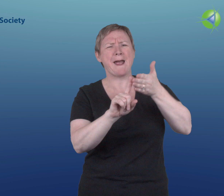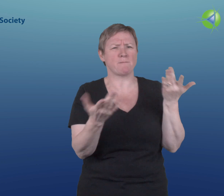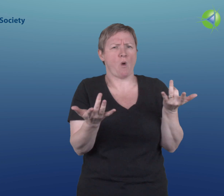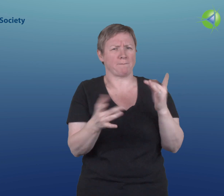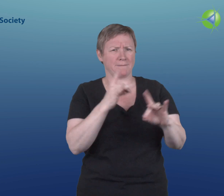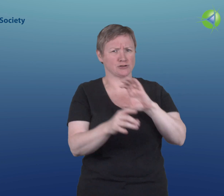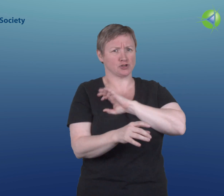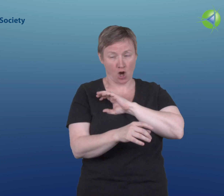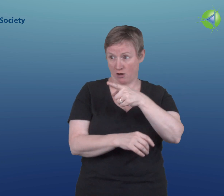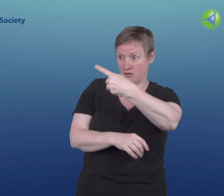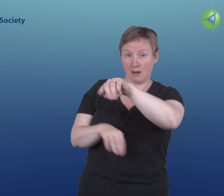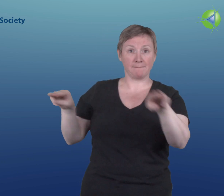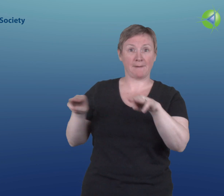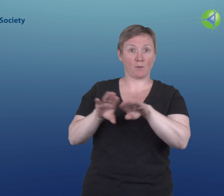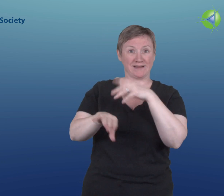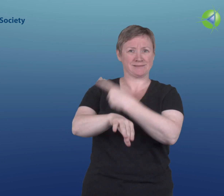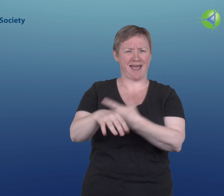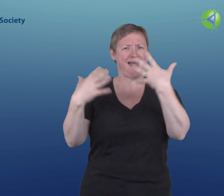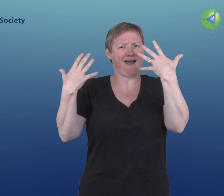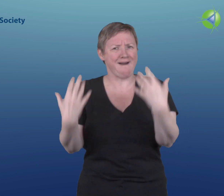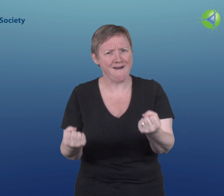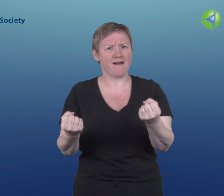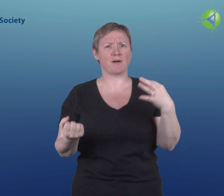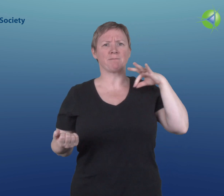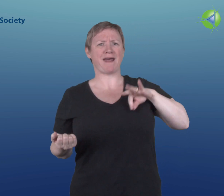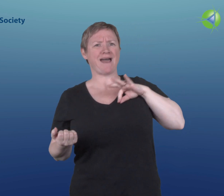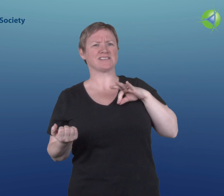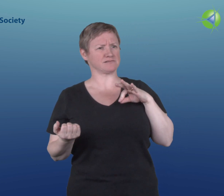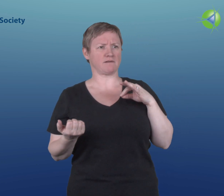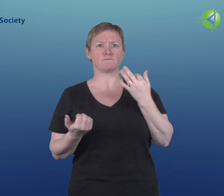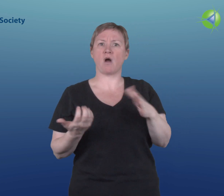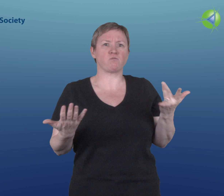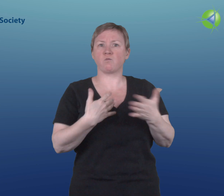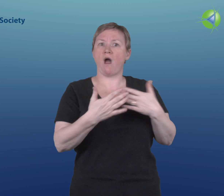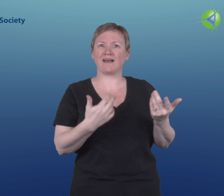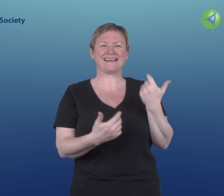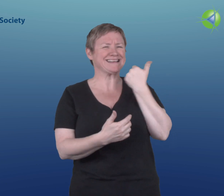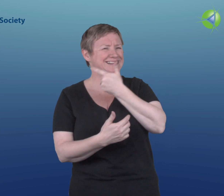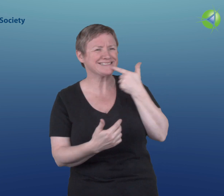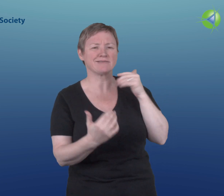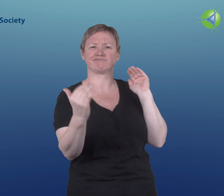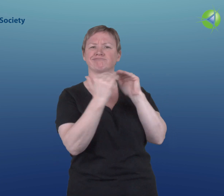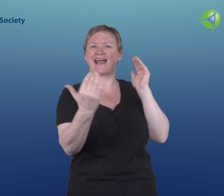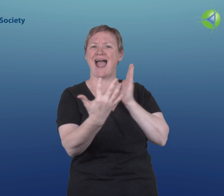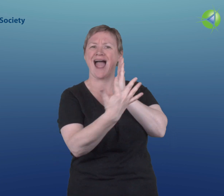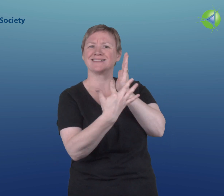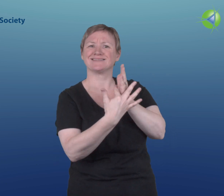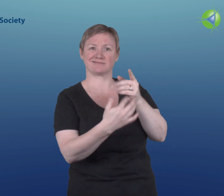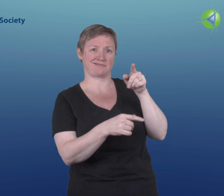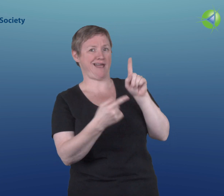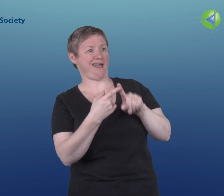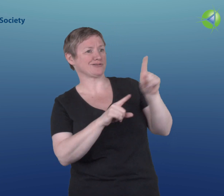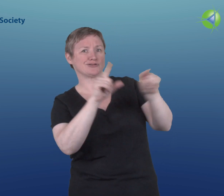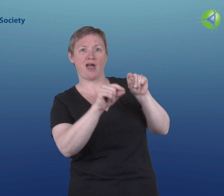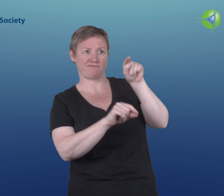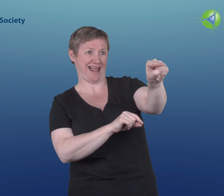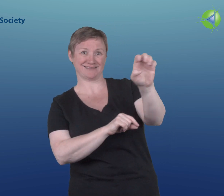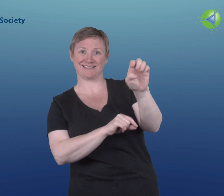with the aim of ensuring people with disabilities benefit from the easy